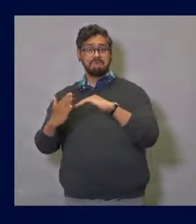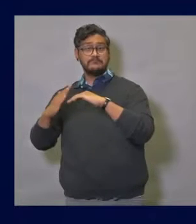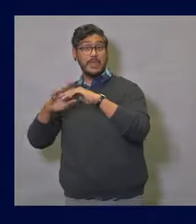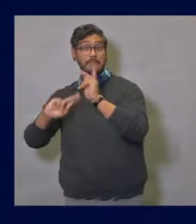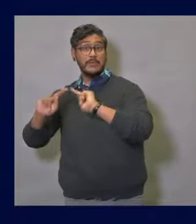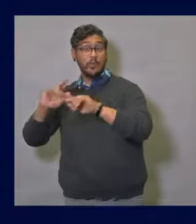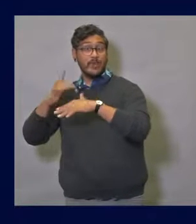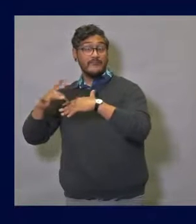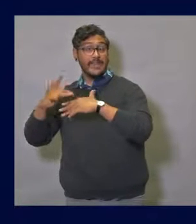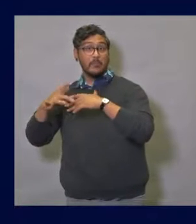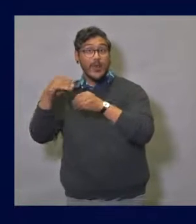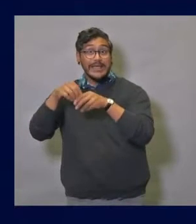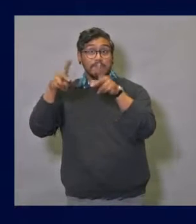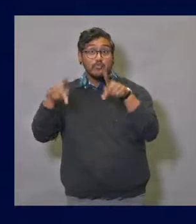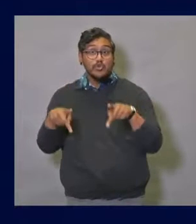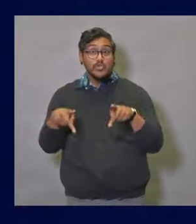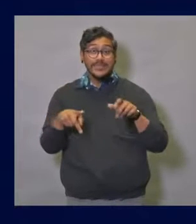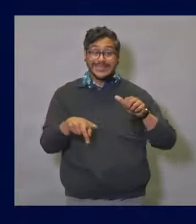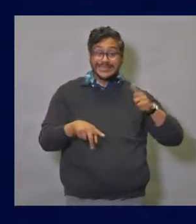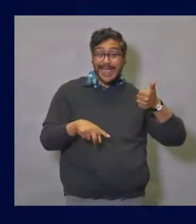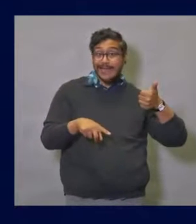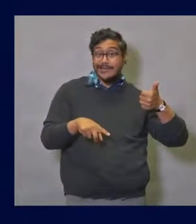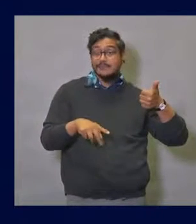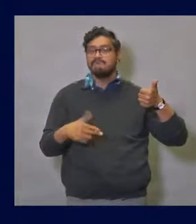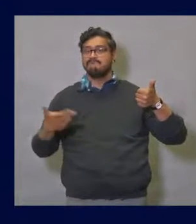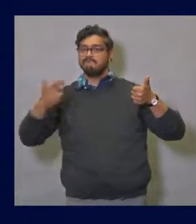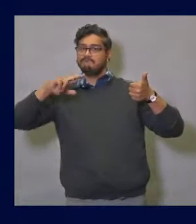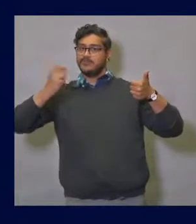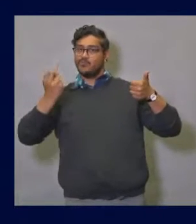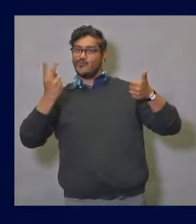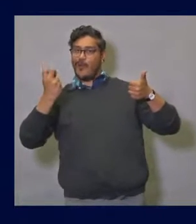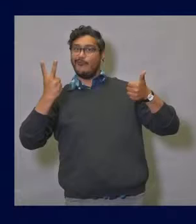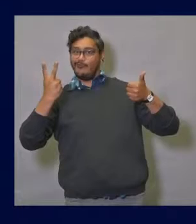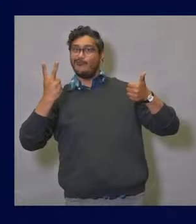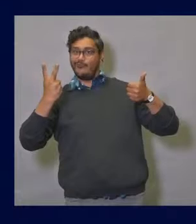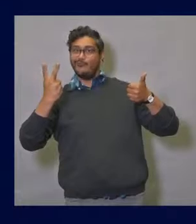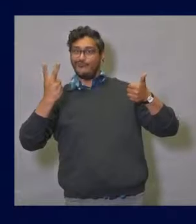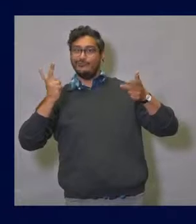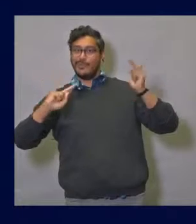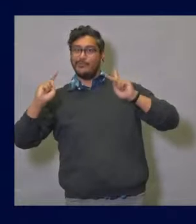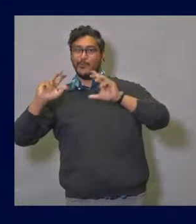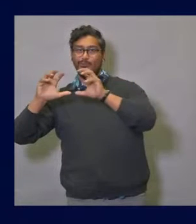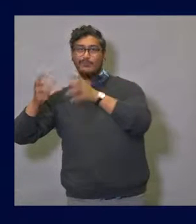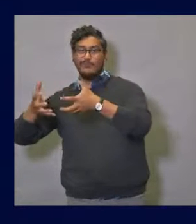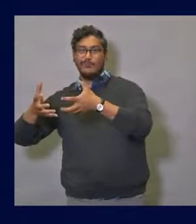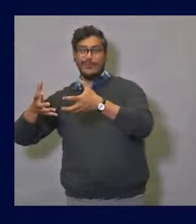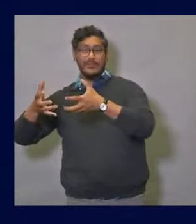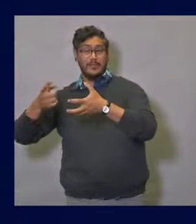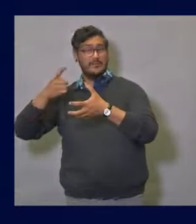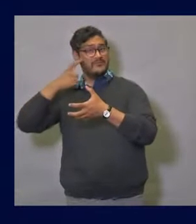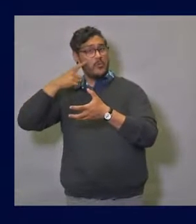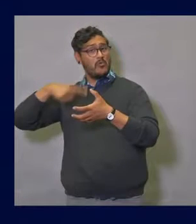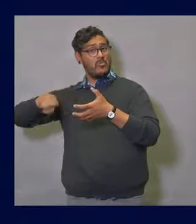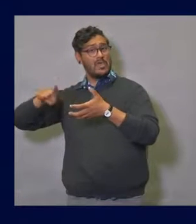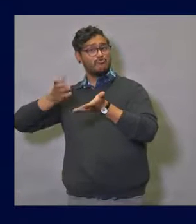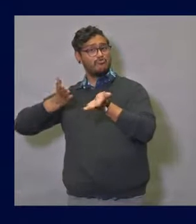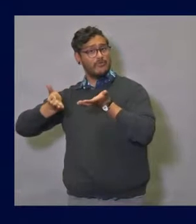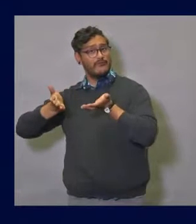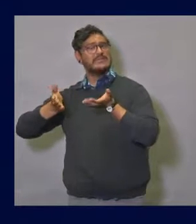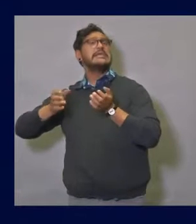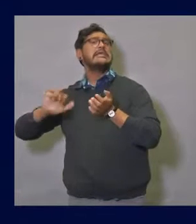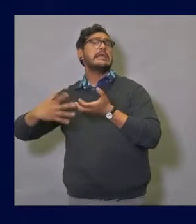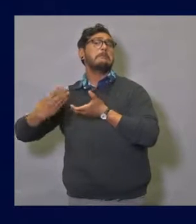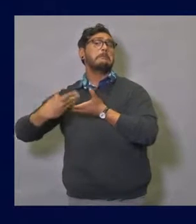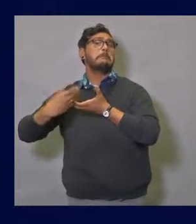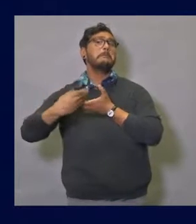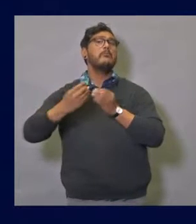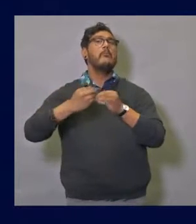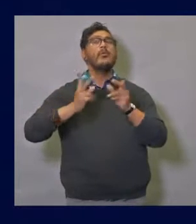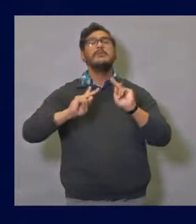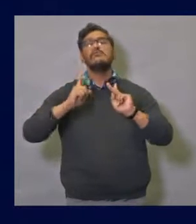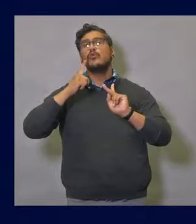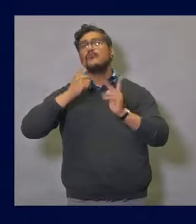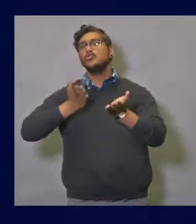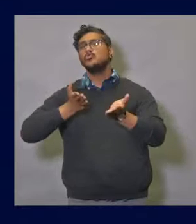CAPACIDAD INTERIOR.